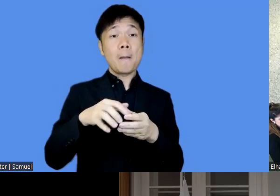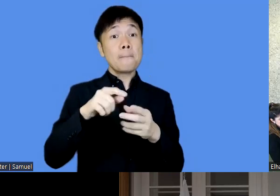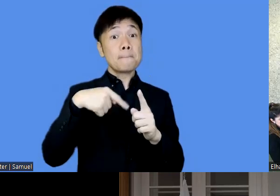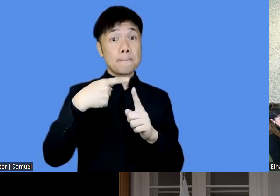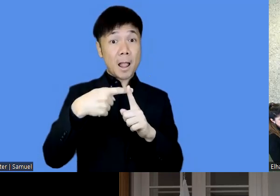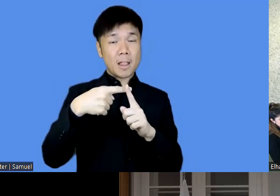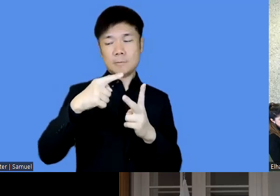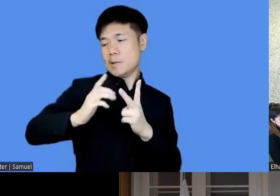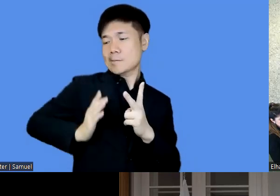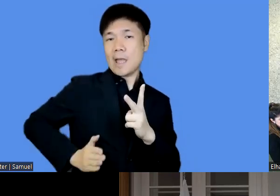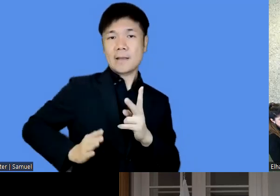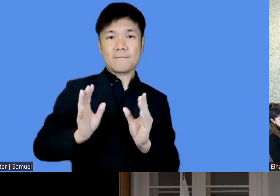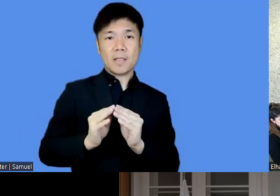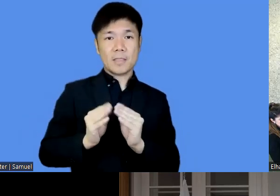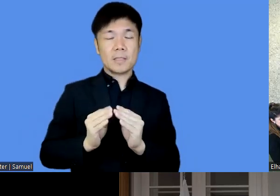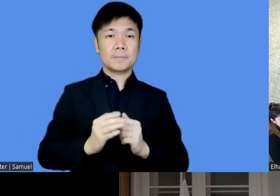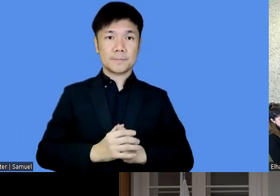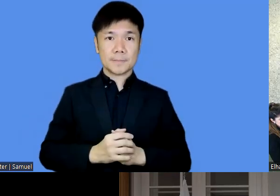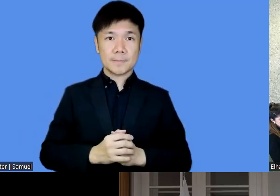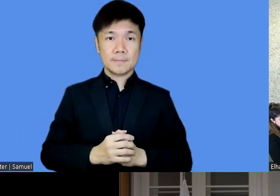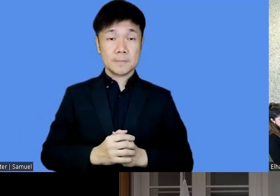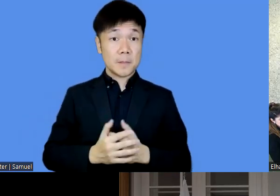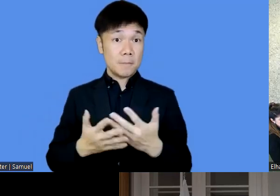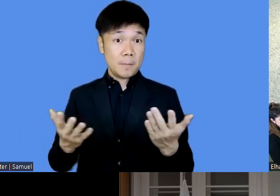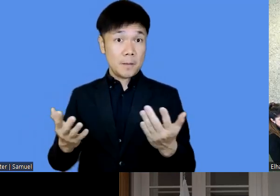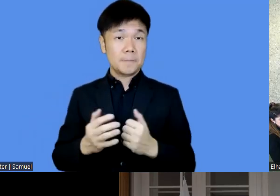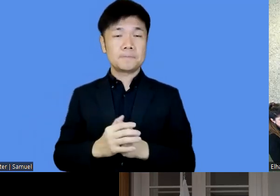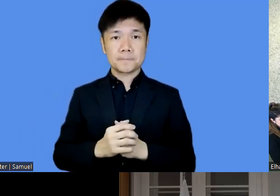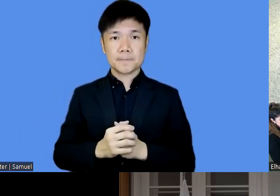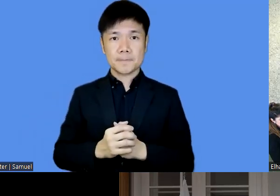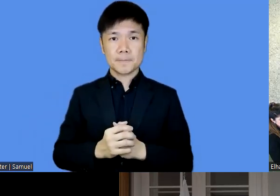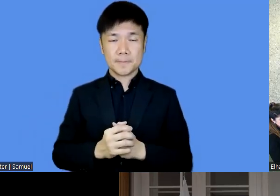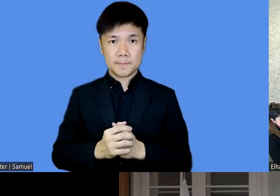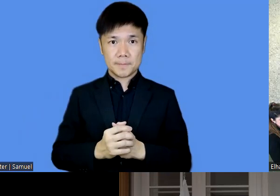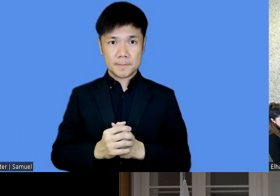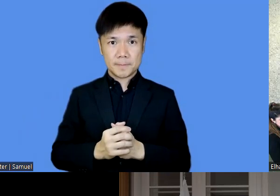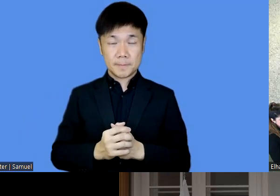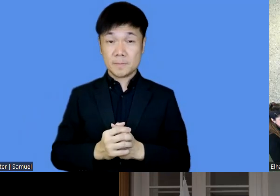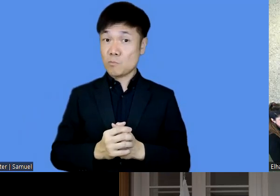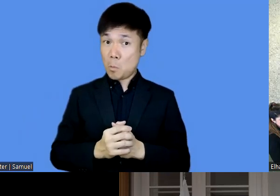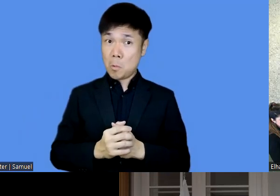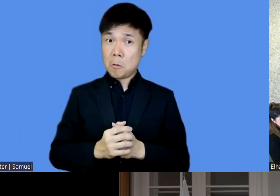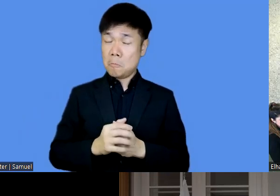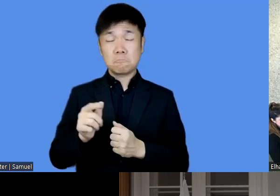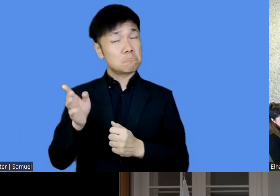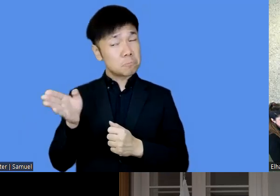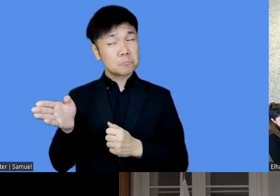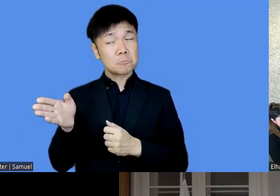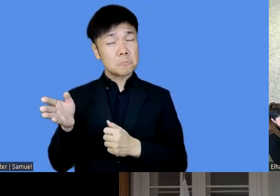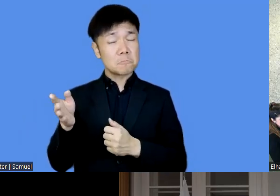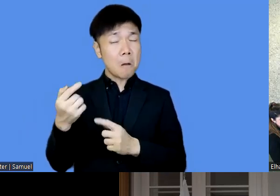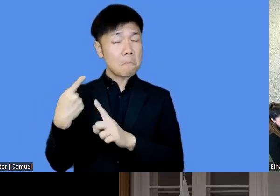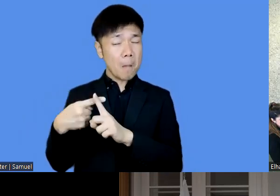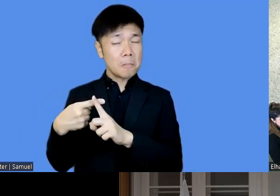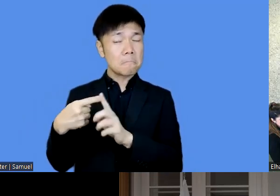Each of these possibilities might have their own advantages and disadvantages, and then